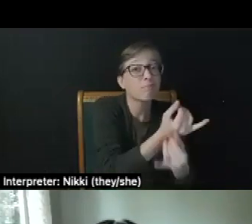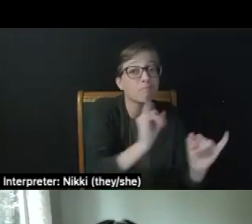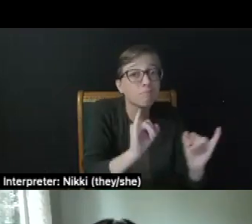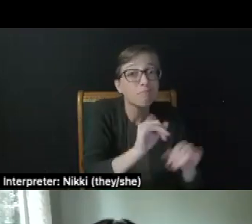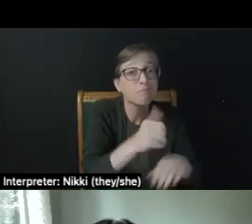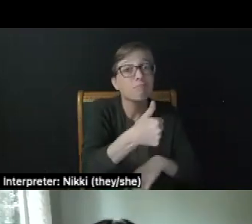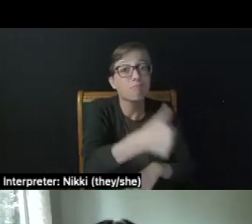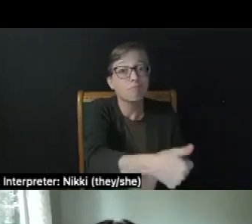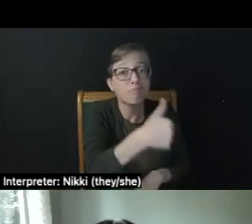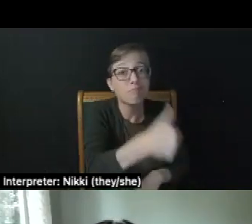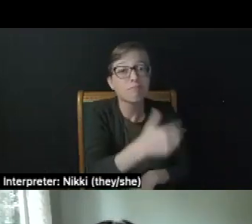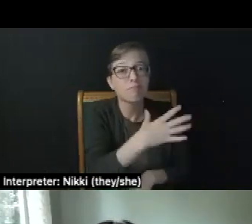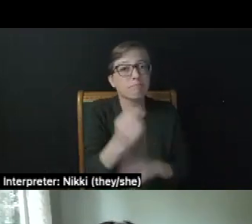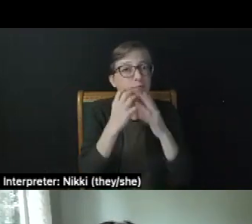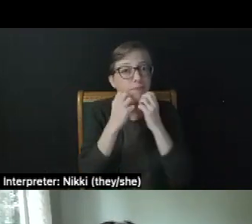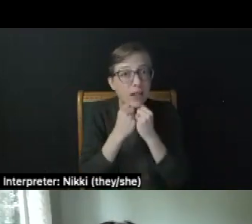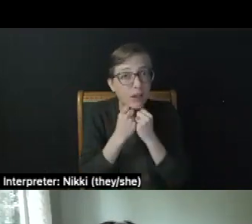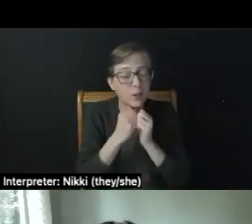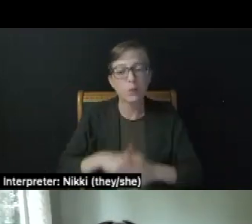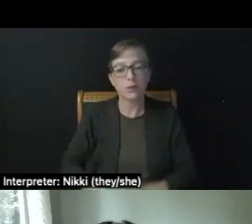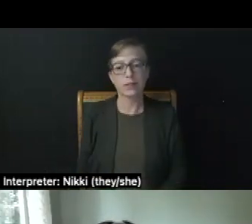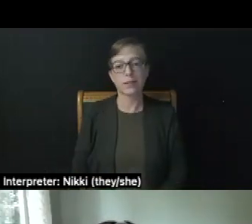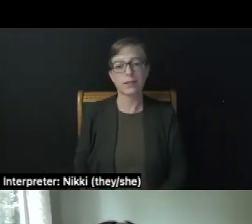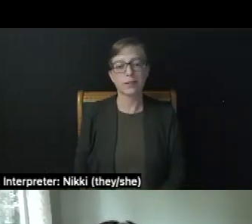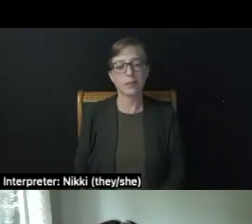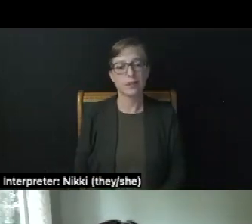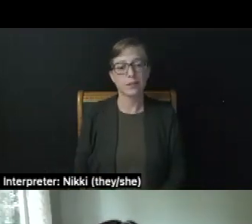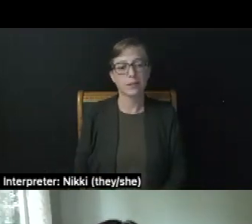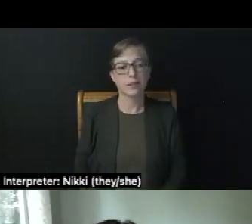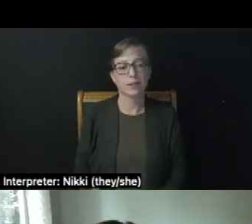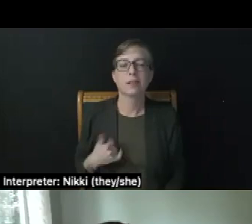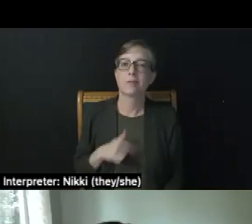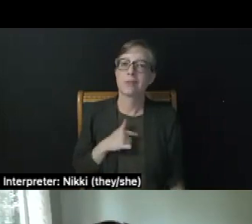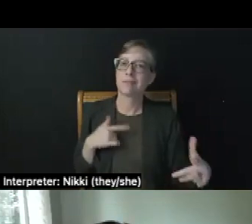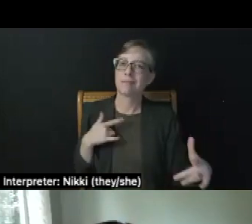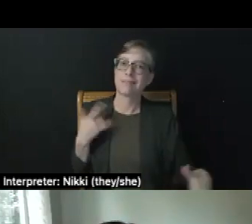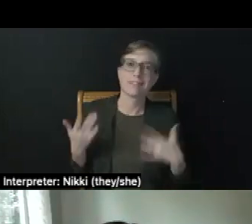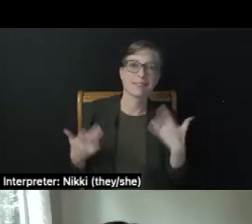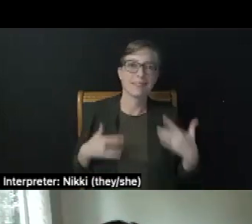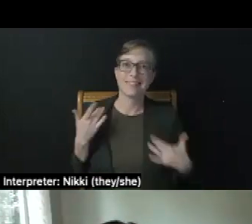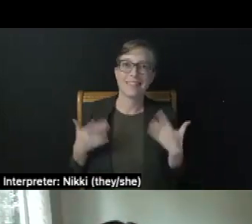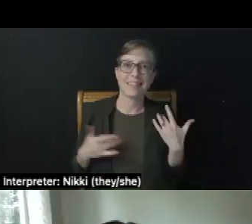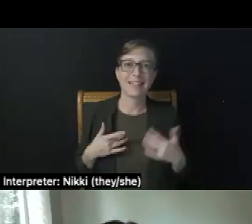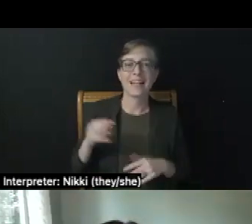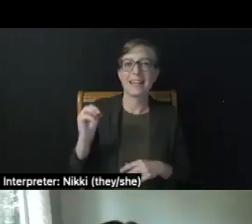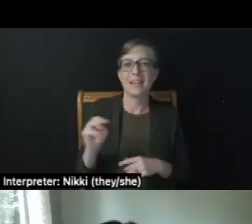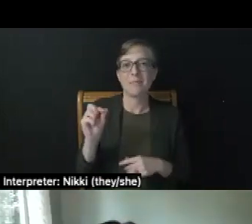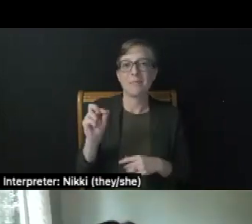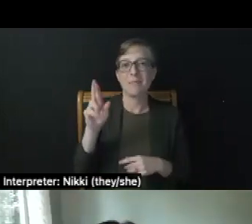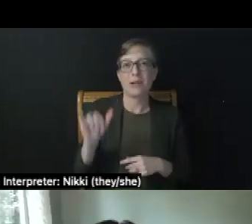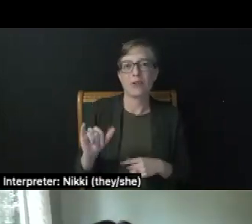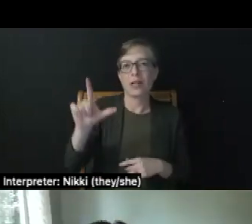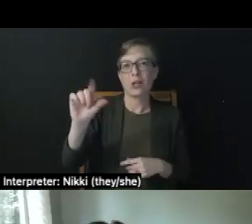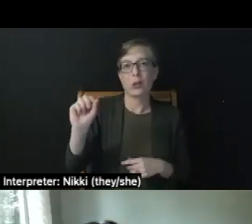We're really excited that Mary Lou and the Community Living Policy Center are still continuing